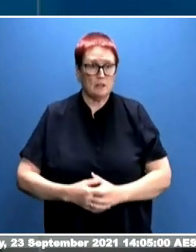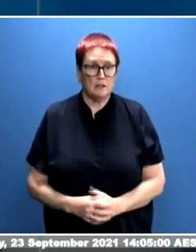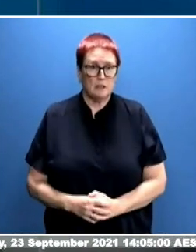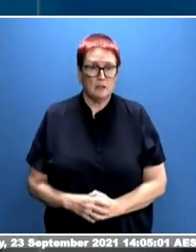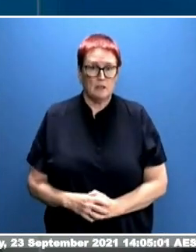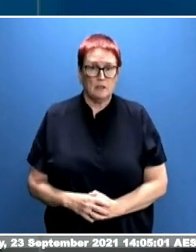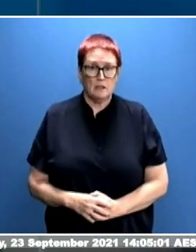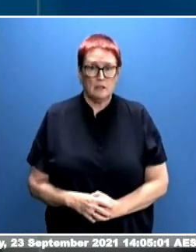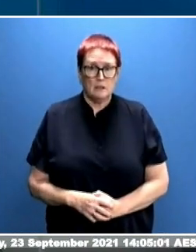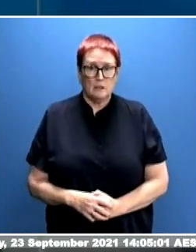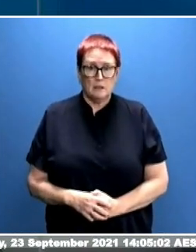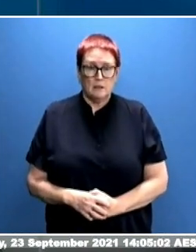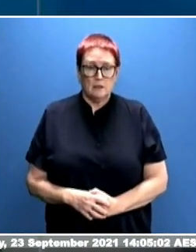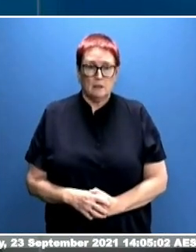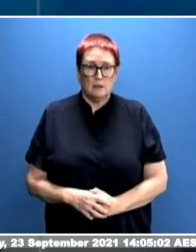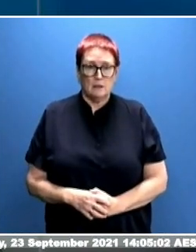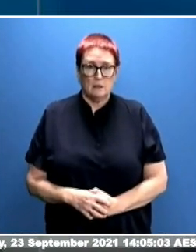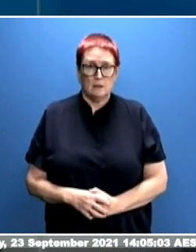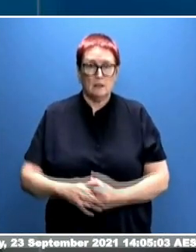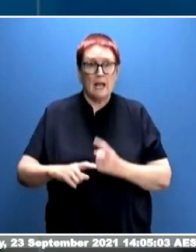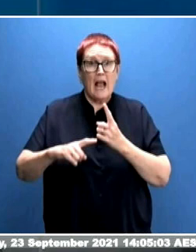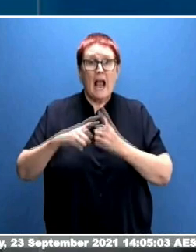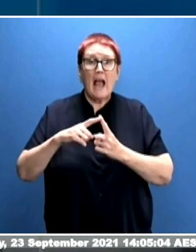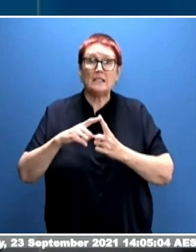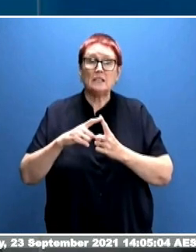And domestic family and sexual violence prevention.